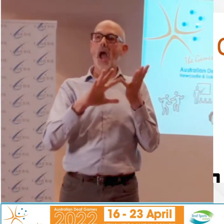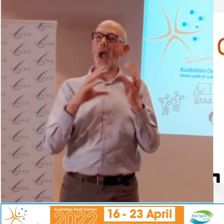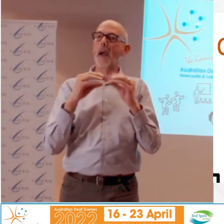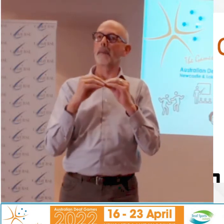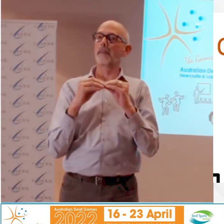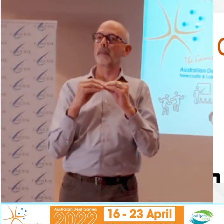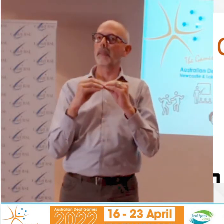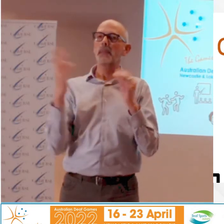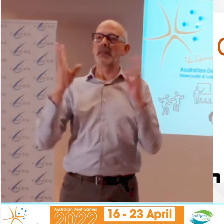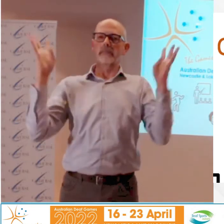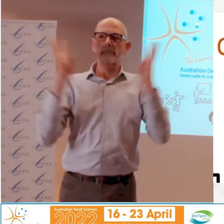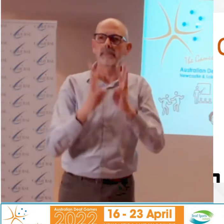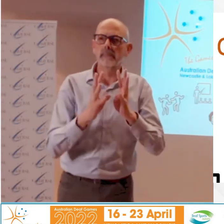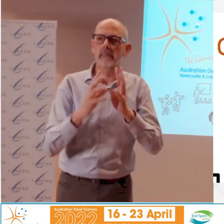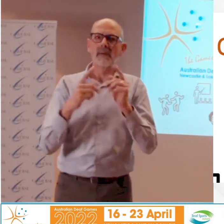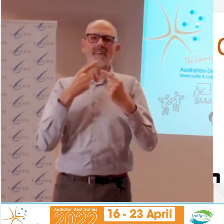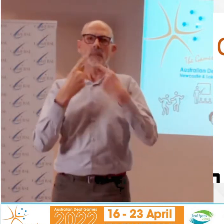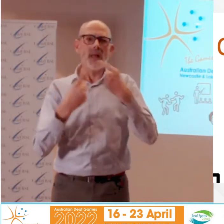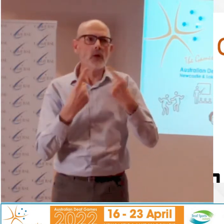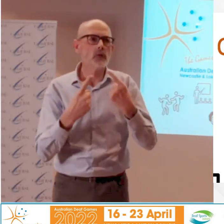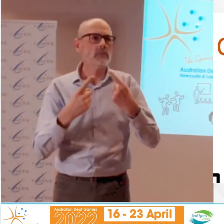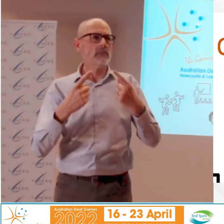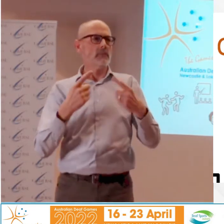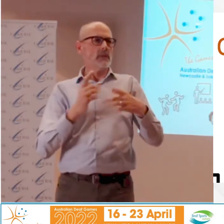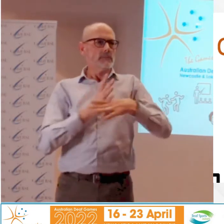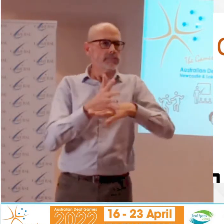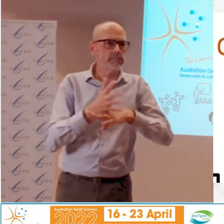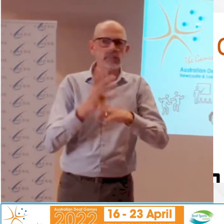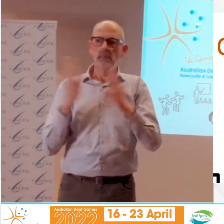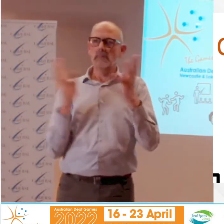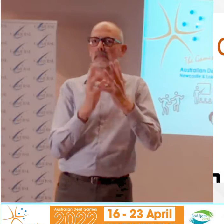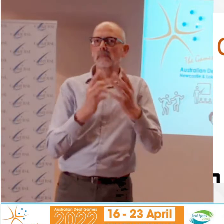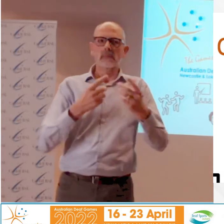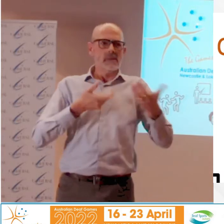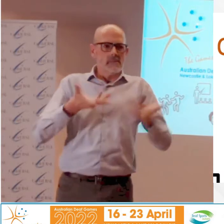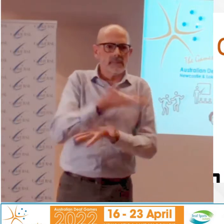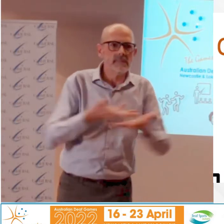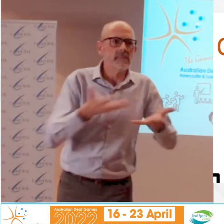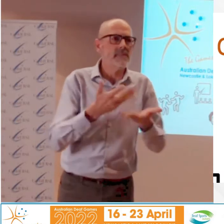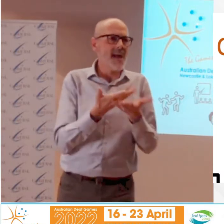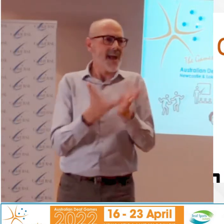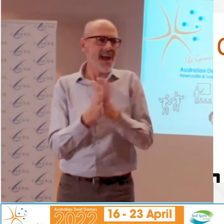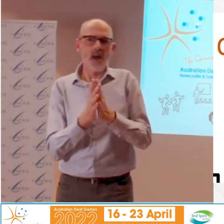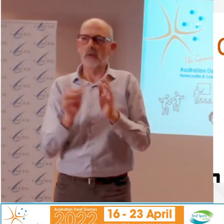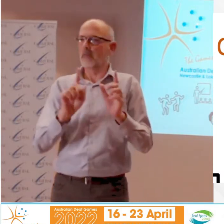secondly we have a games hub at the NEX entertainment centre as well which is where